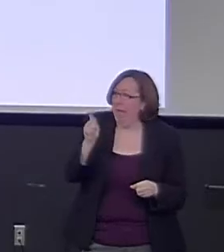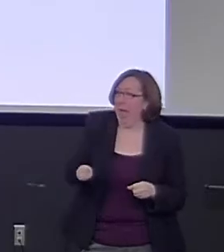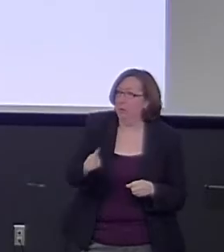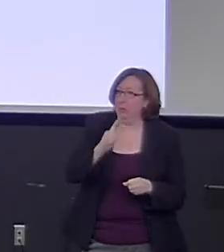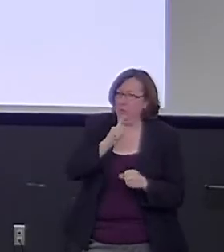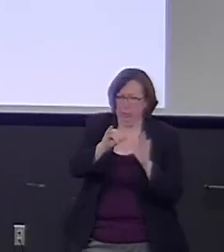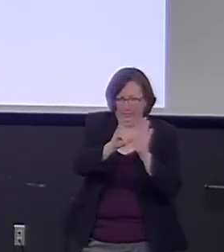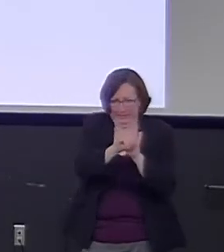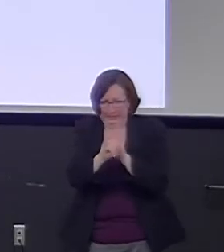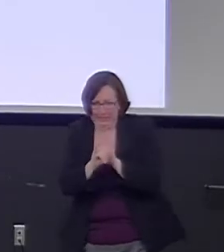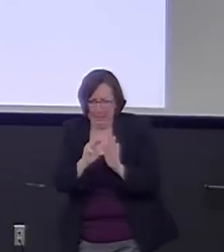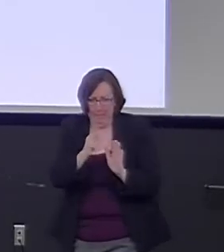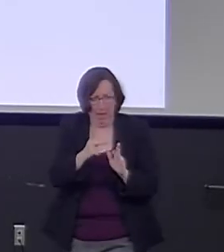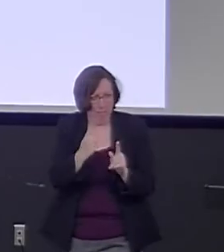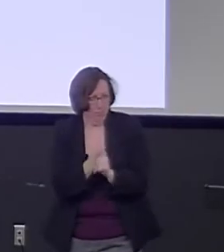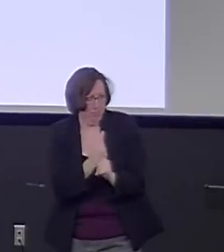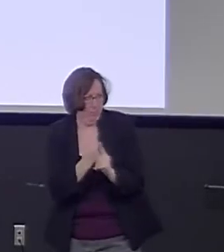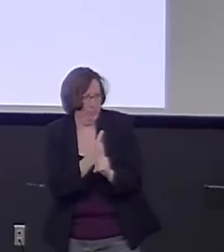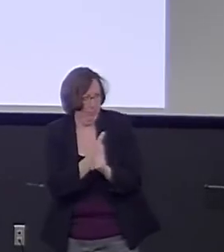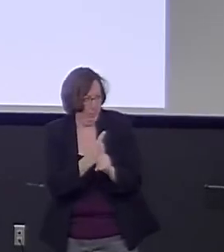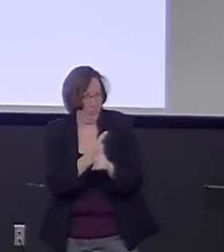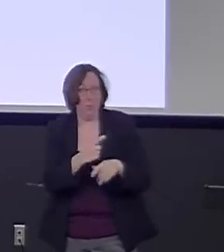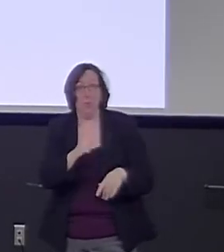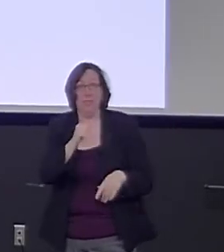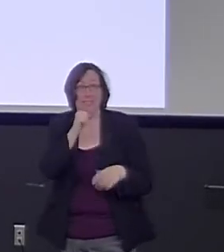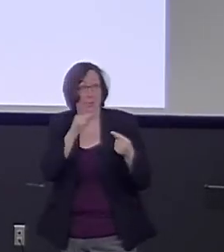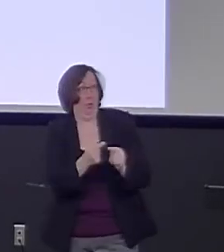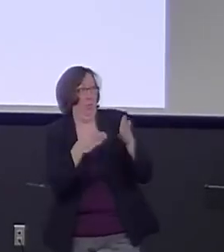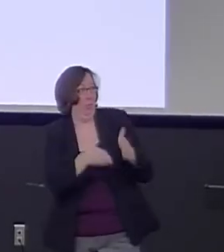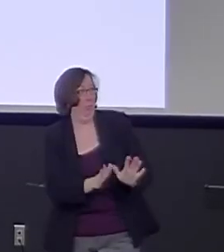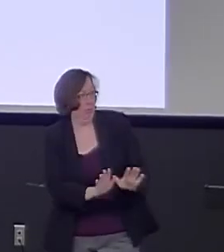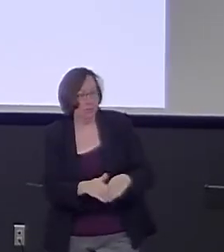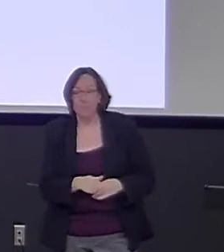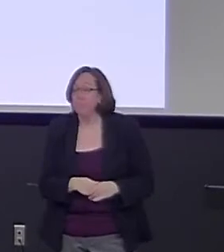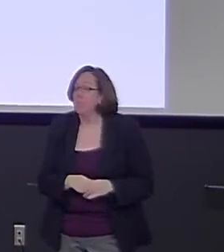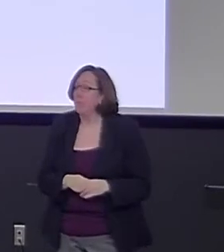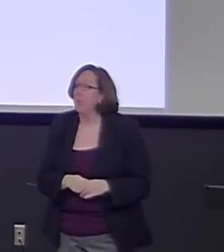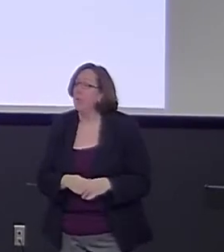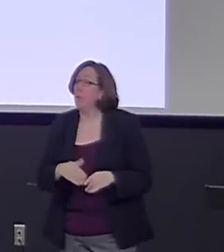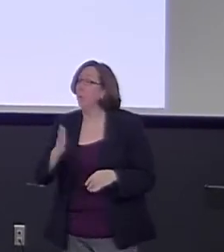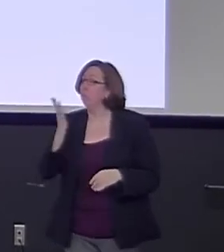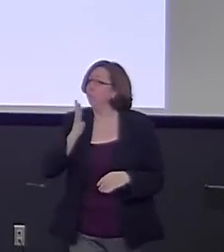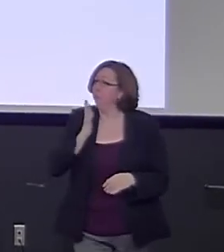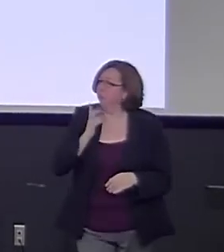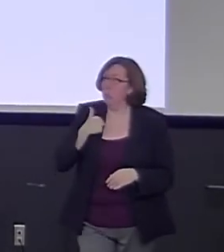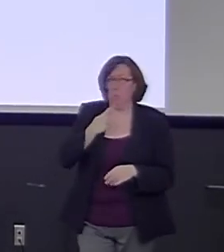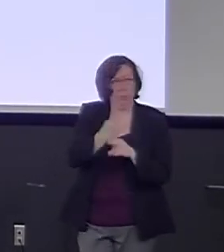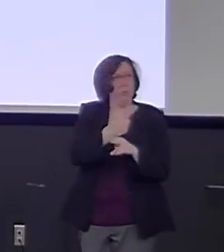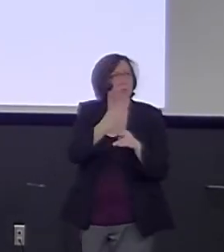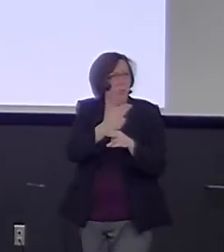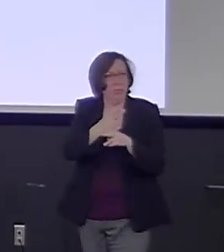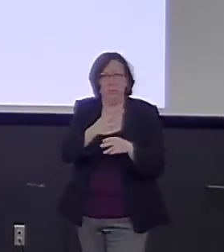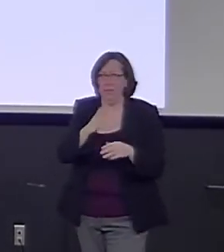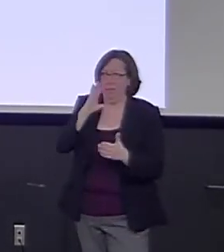the object naming task to do that. And here this is a subject. I mean, this was one of our people